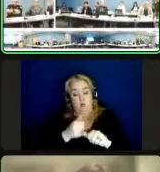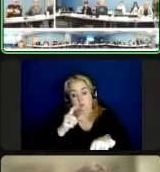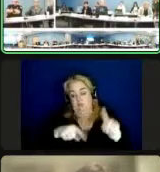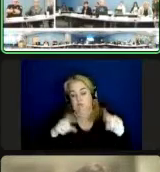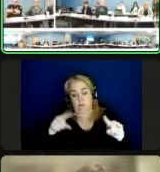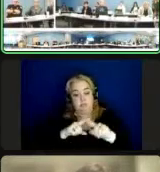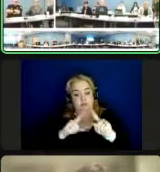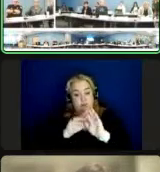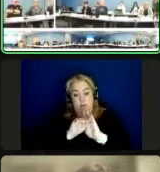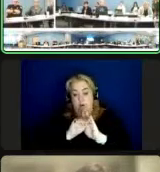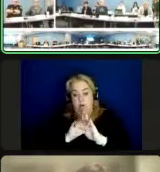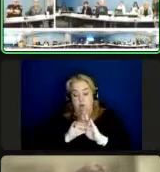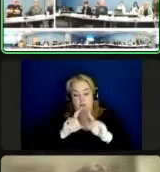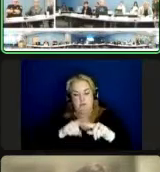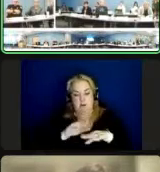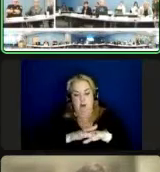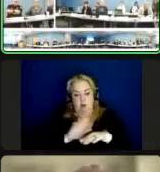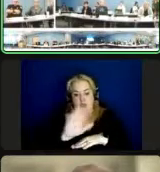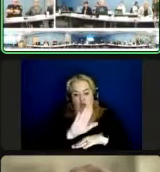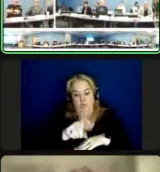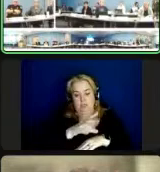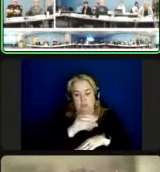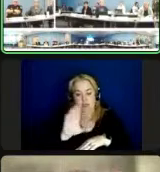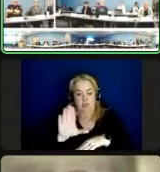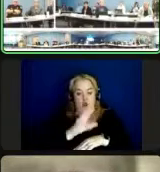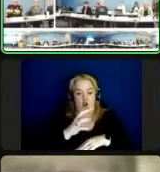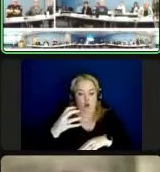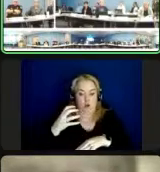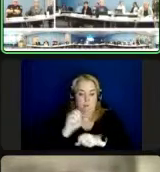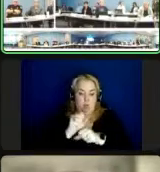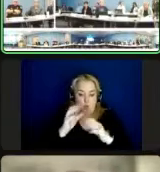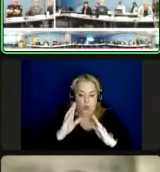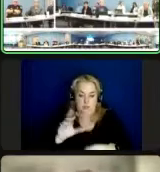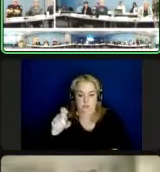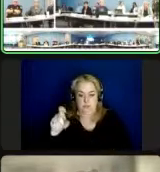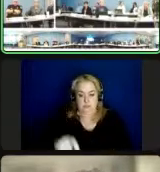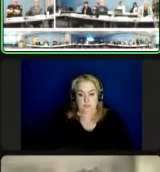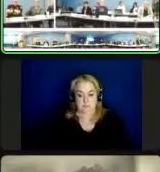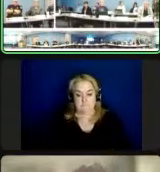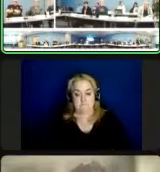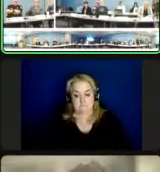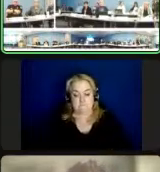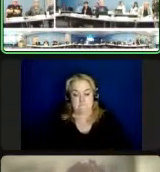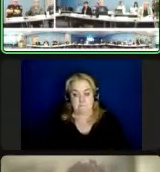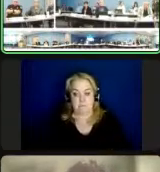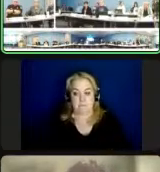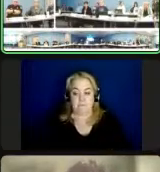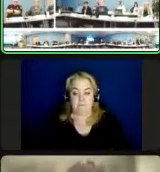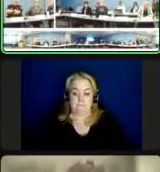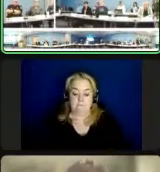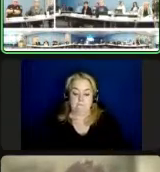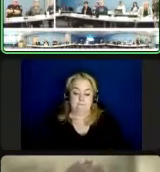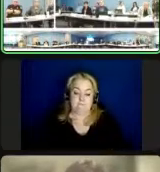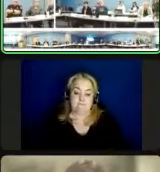STATE GOVERNMENT IN PARTICULAR